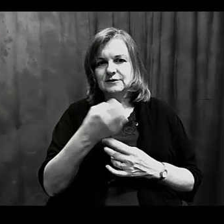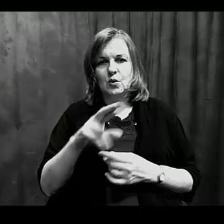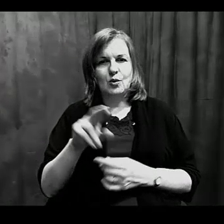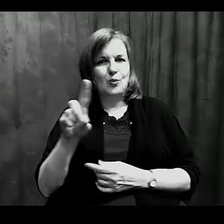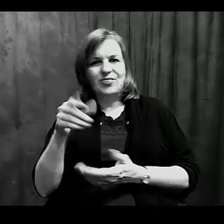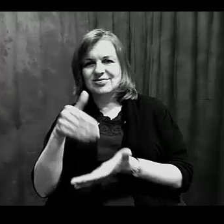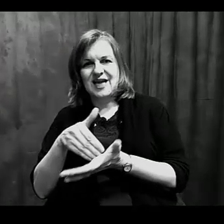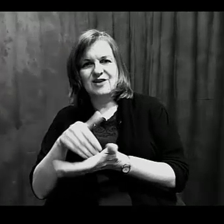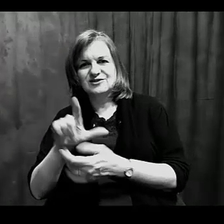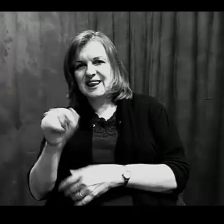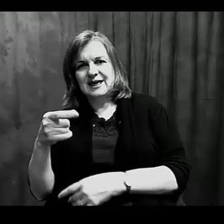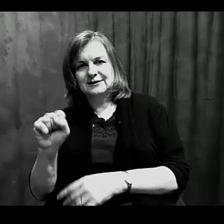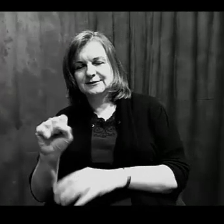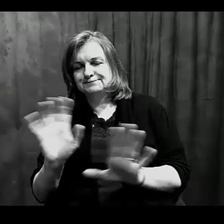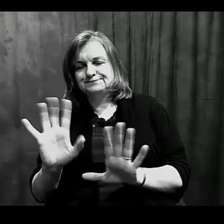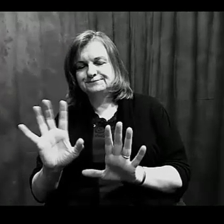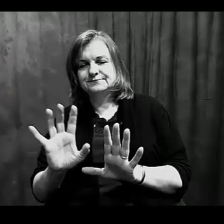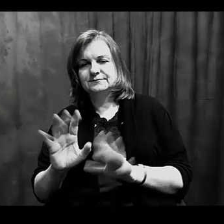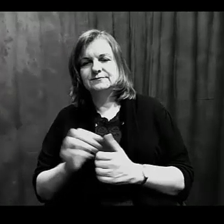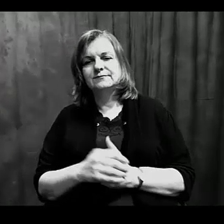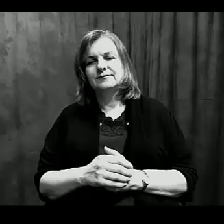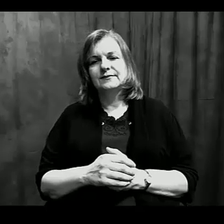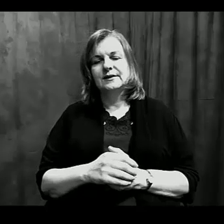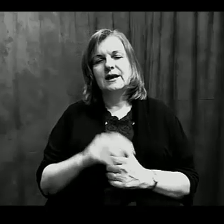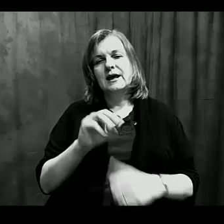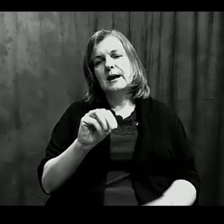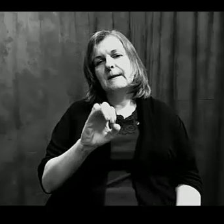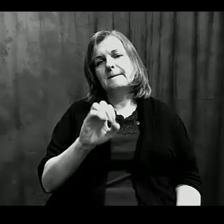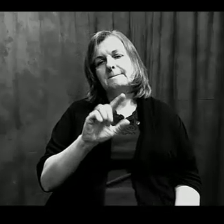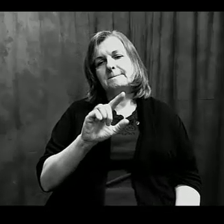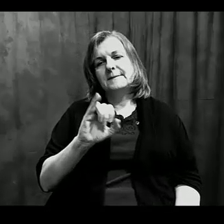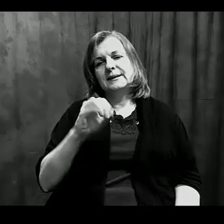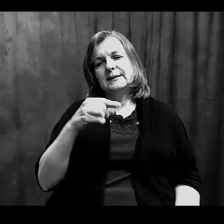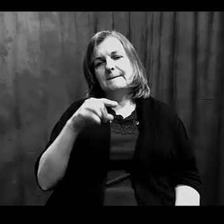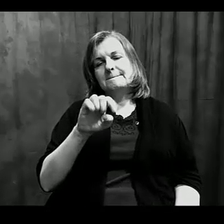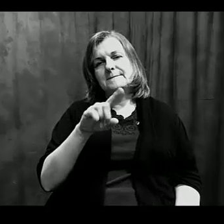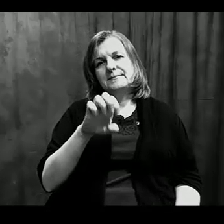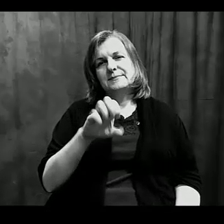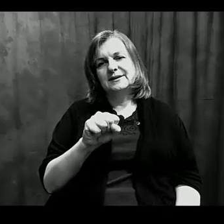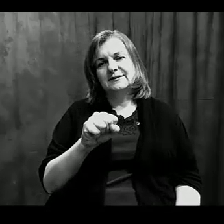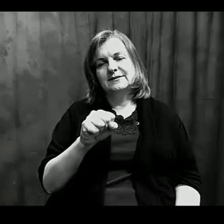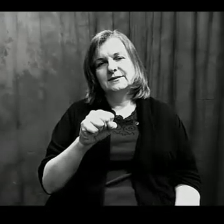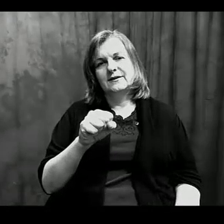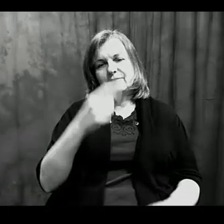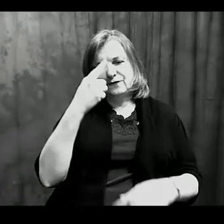we typically differentiate the digestive